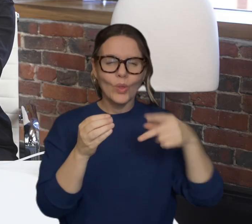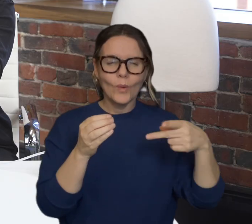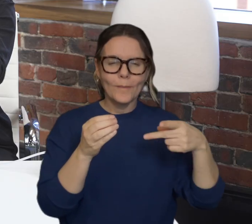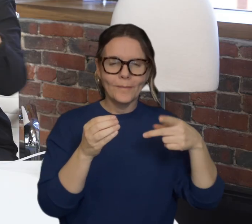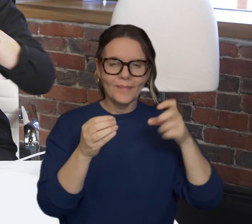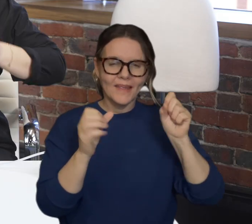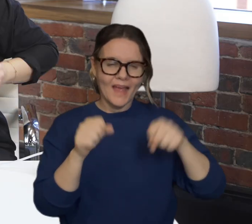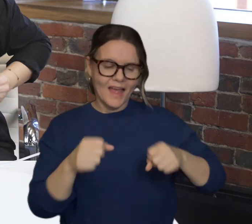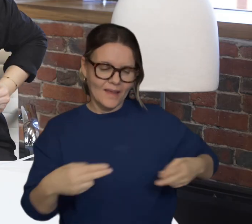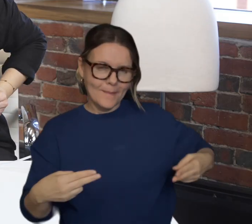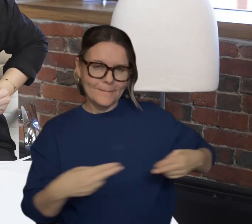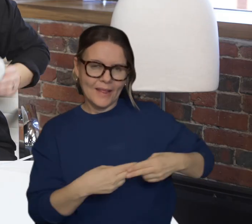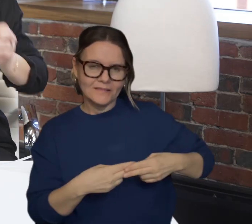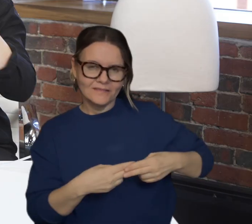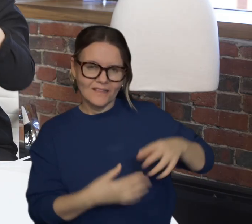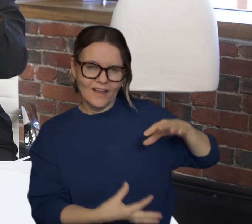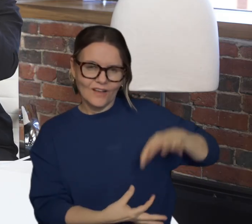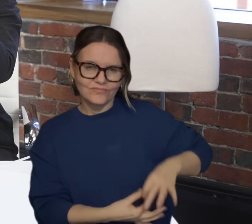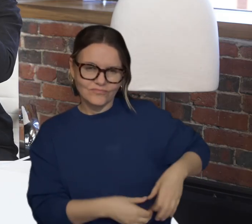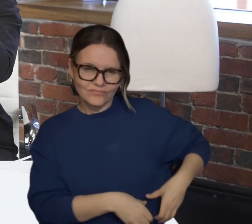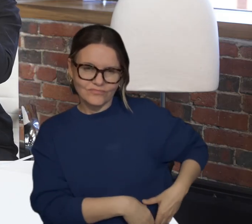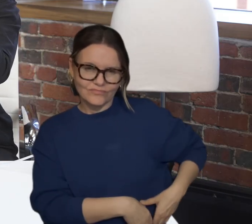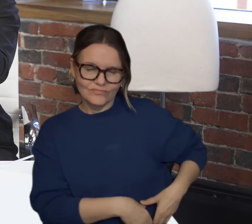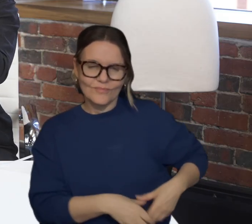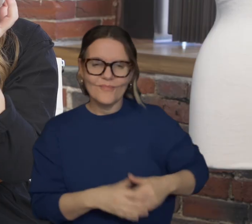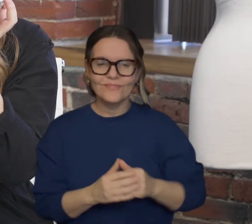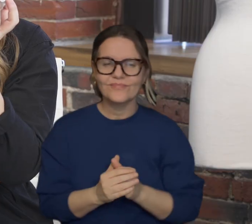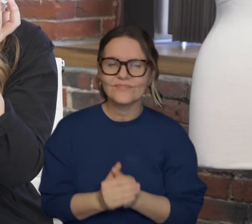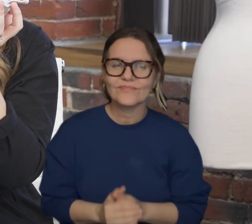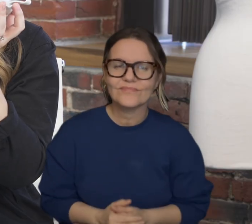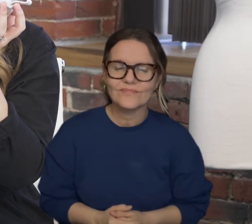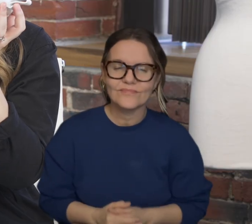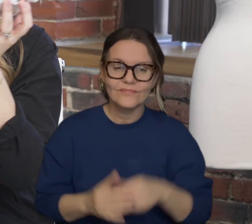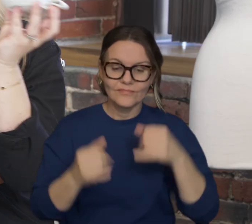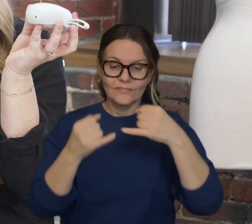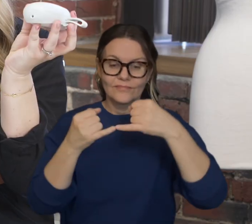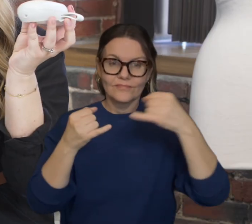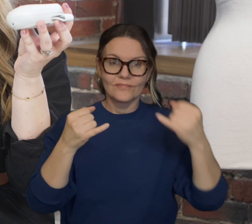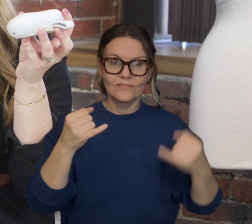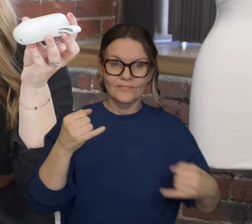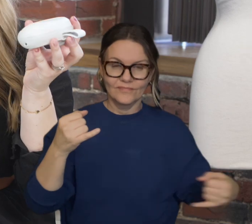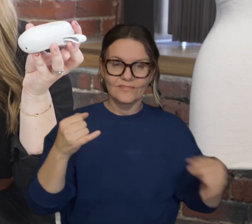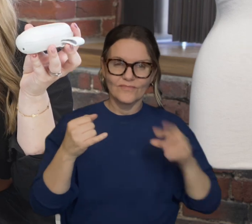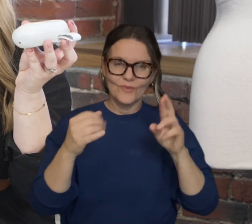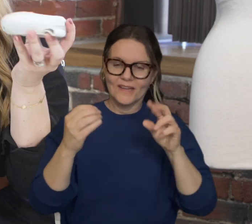that you can connect on to a belt or a pocket now it's time to connect the tubing to your pump